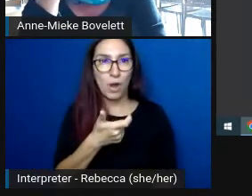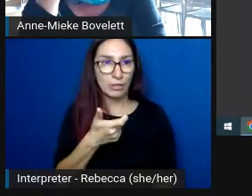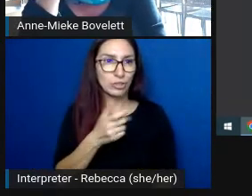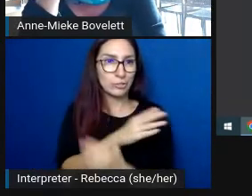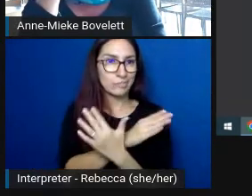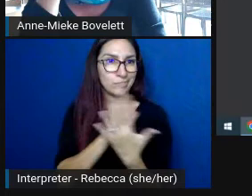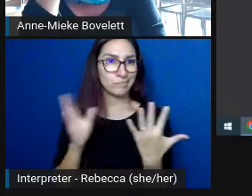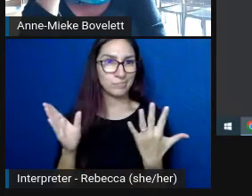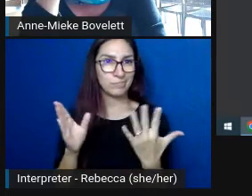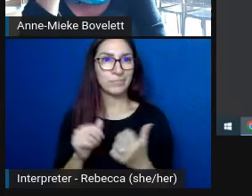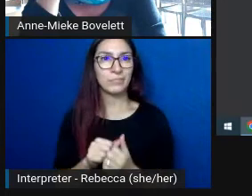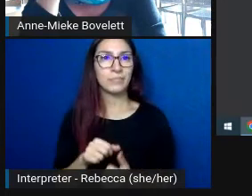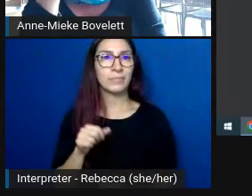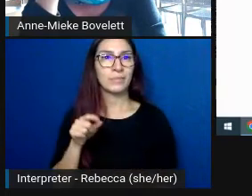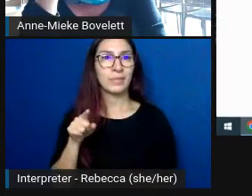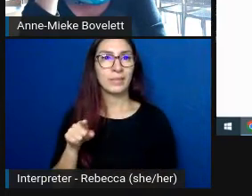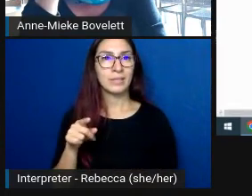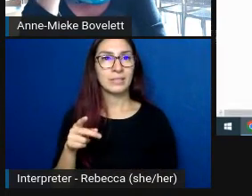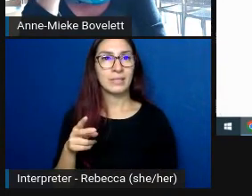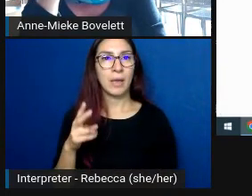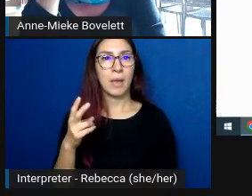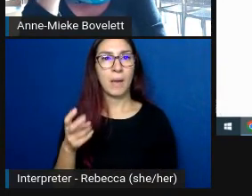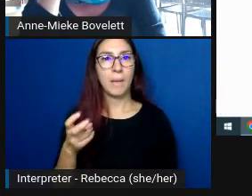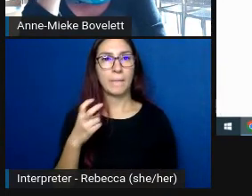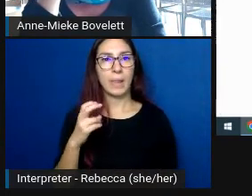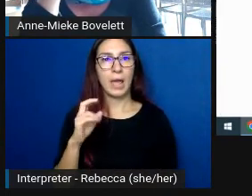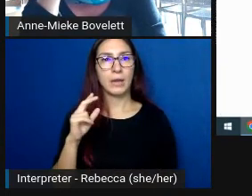That's a blind help project, there is no doubt.